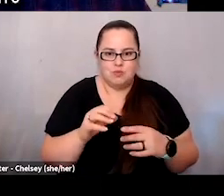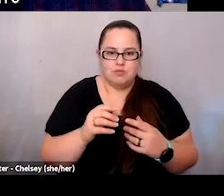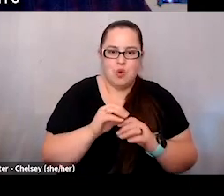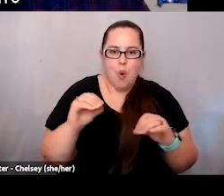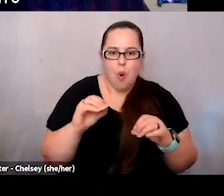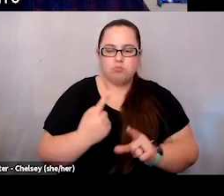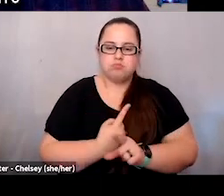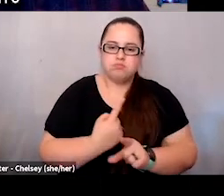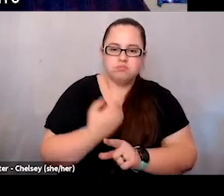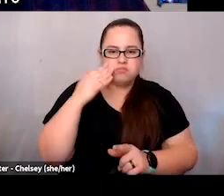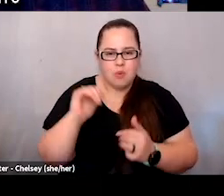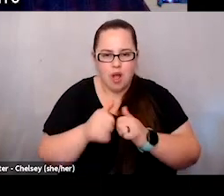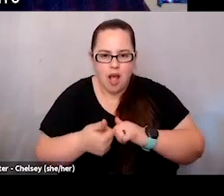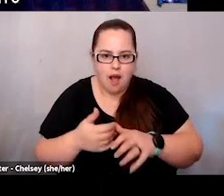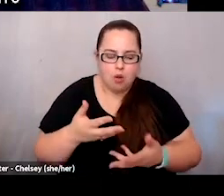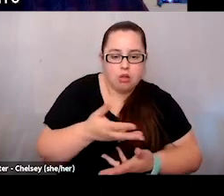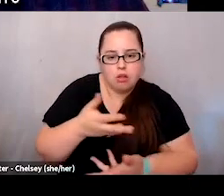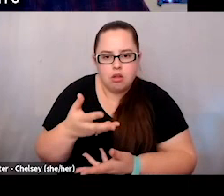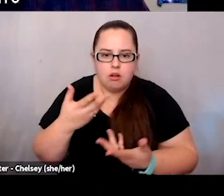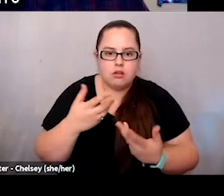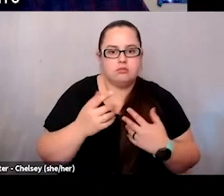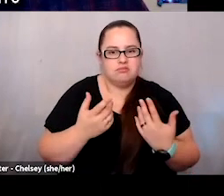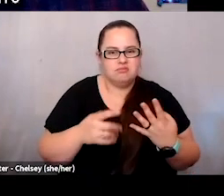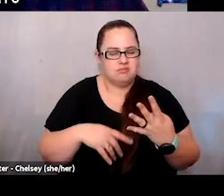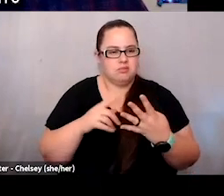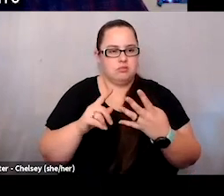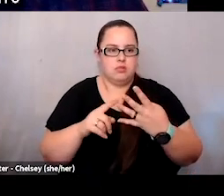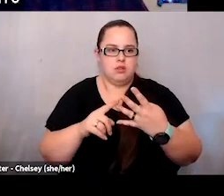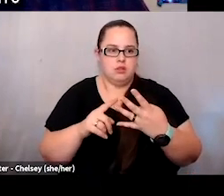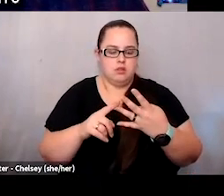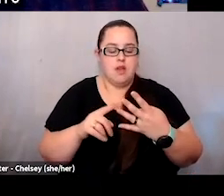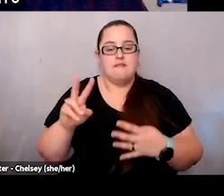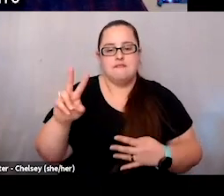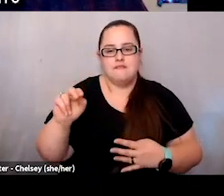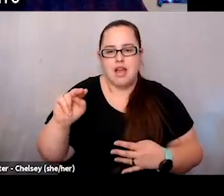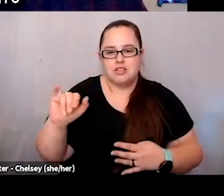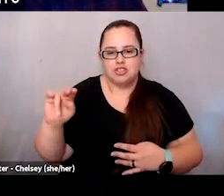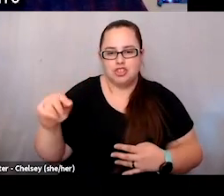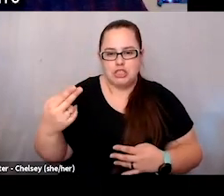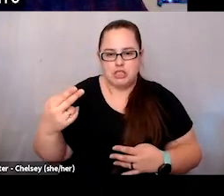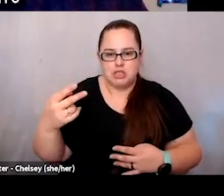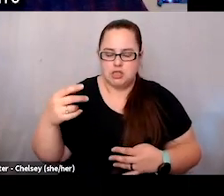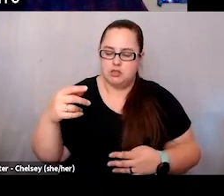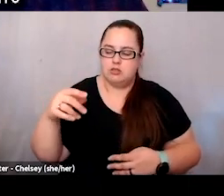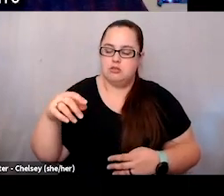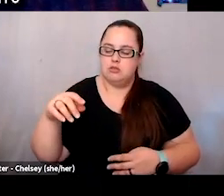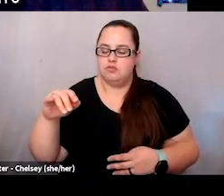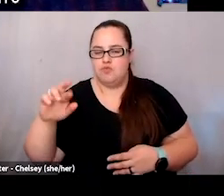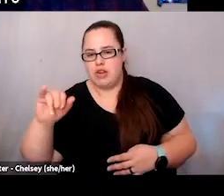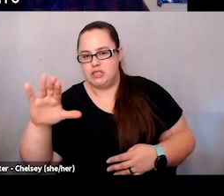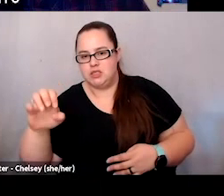guess the opposite of that is that we're savages. We're uncivilized. You have the